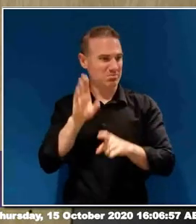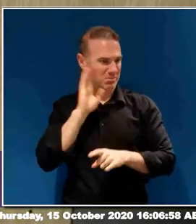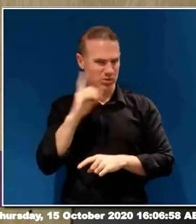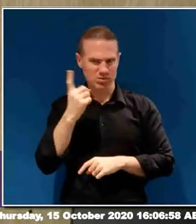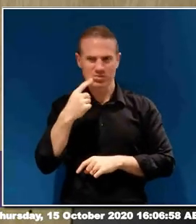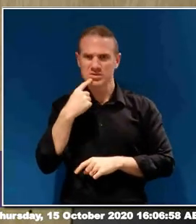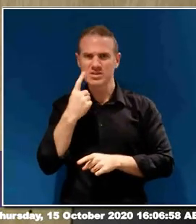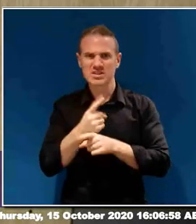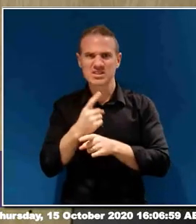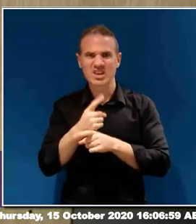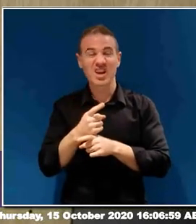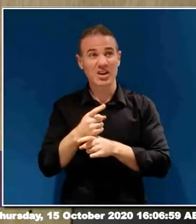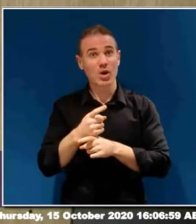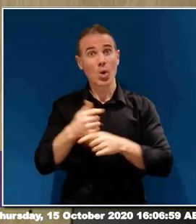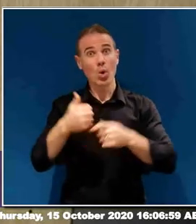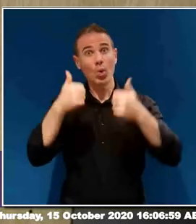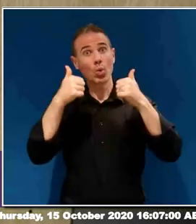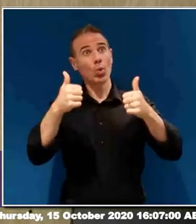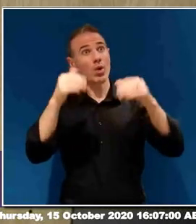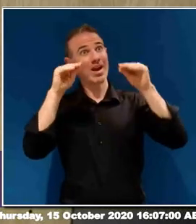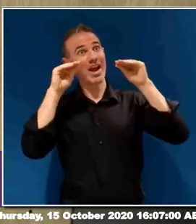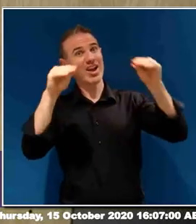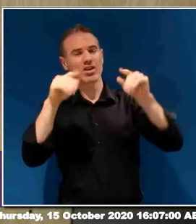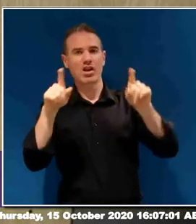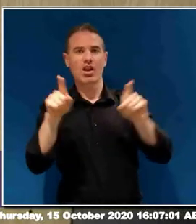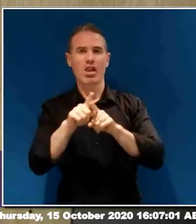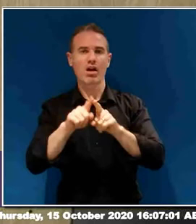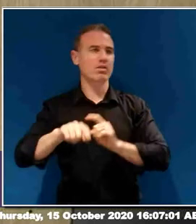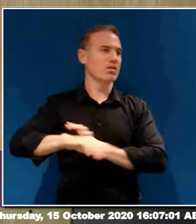How many school teachers are there in Queensland?